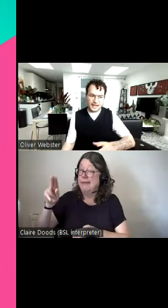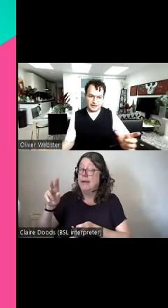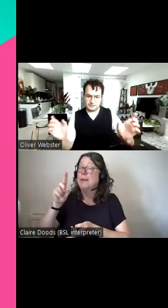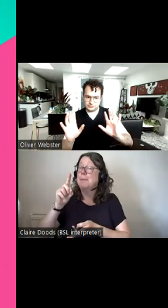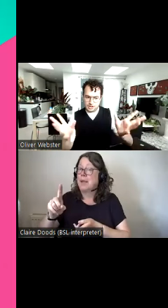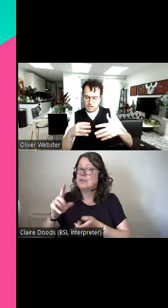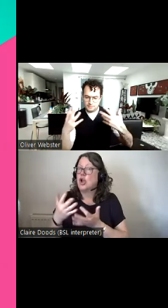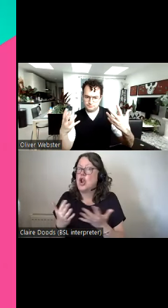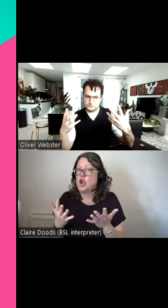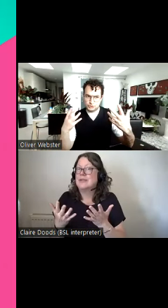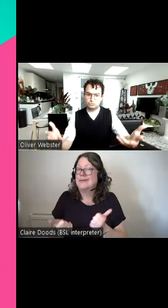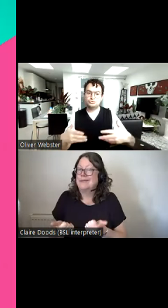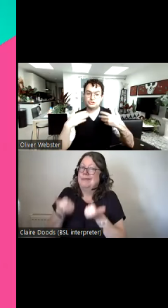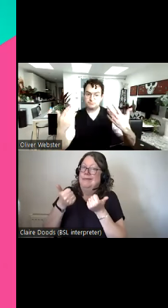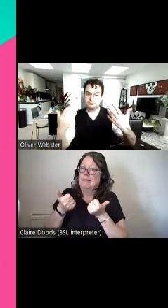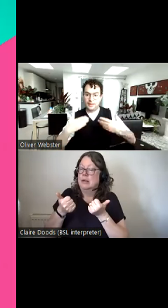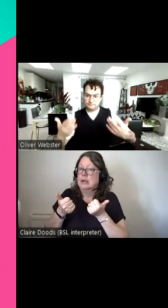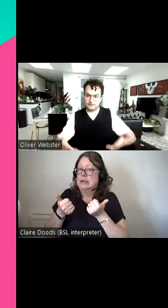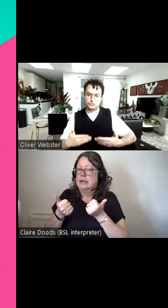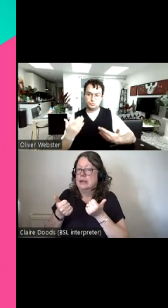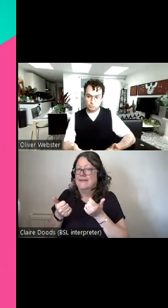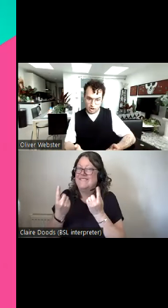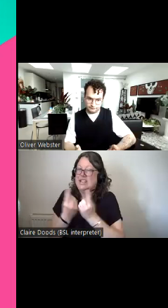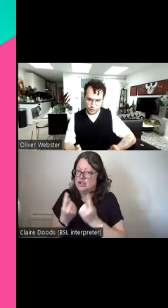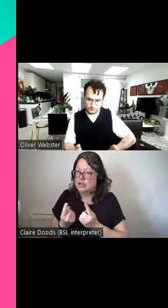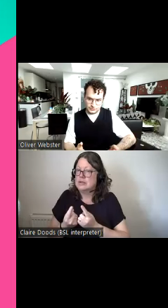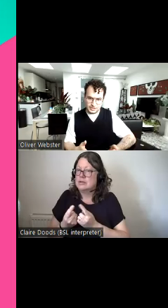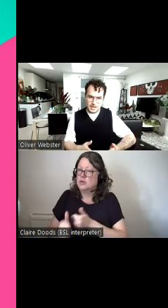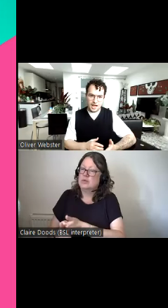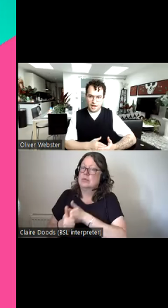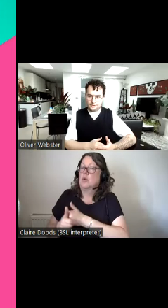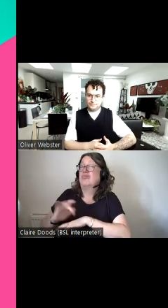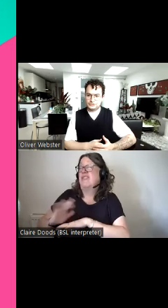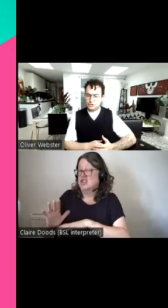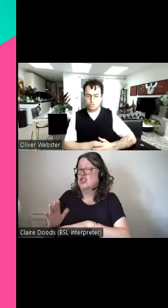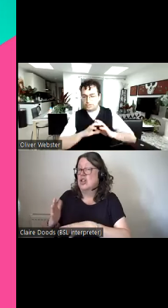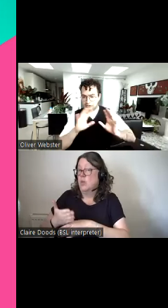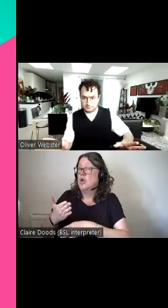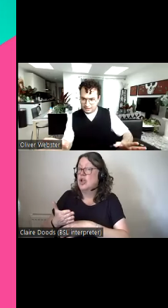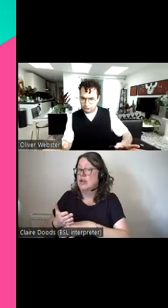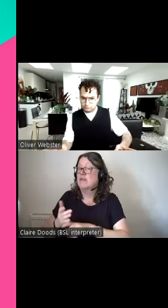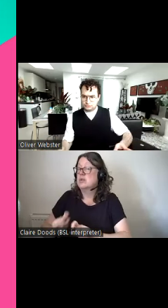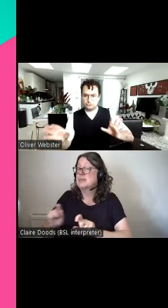and tools to support that professional workflow. There's lots of platforms.